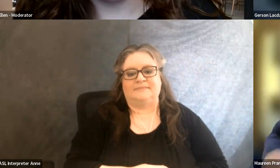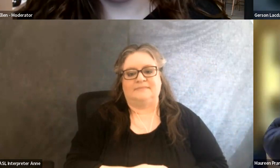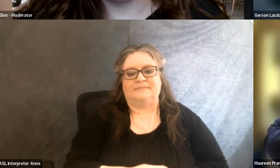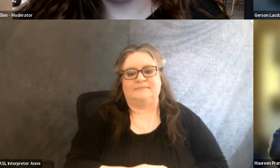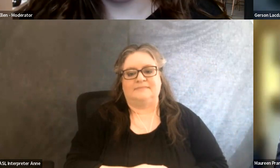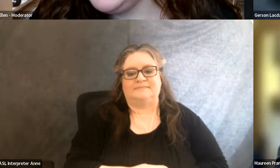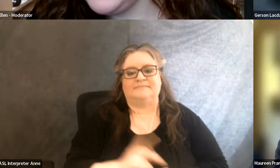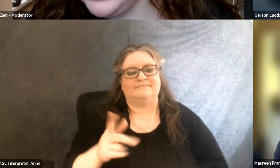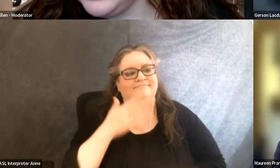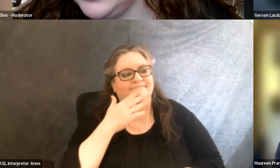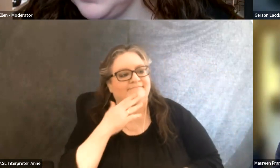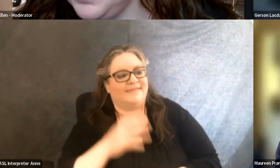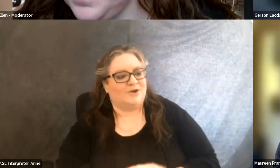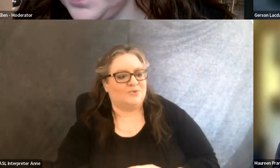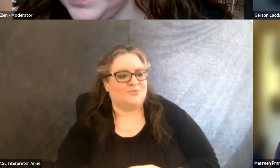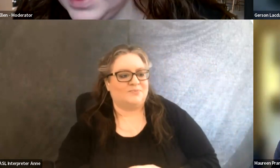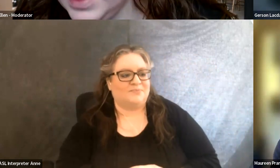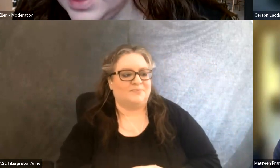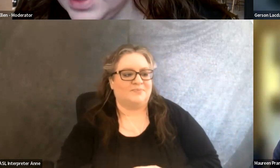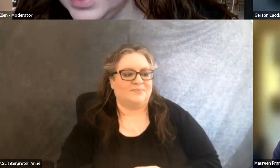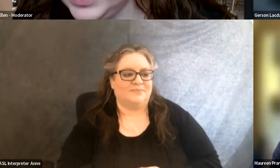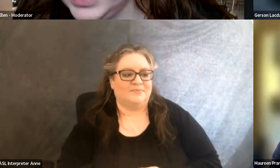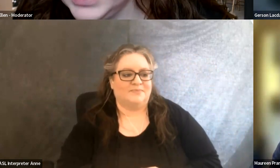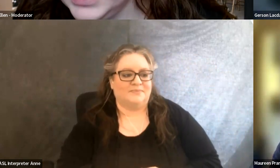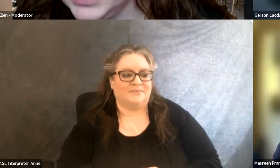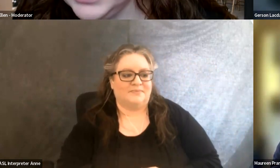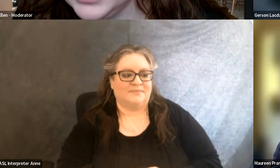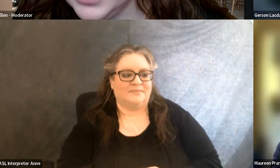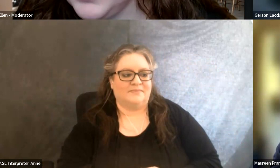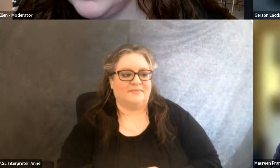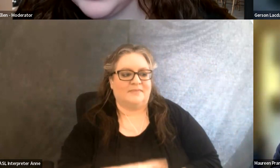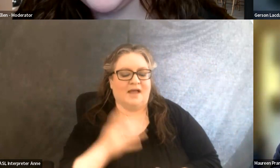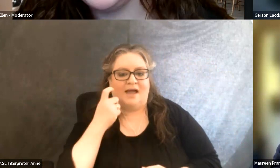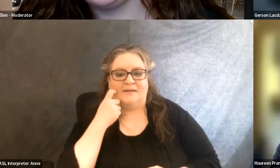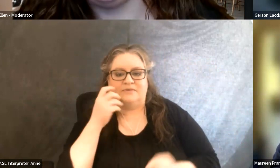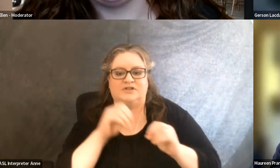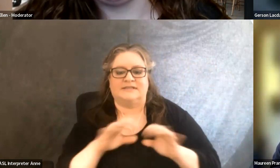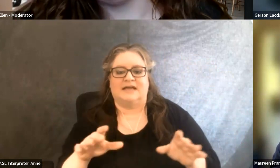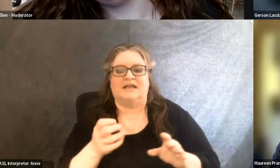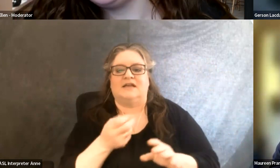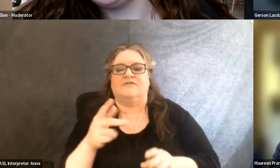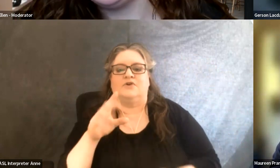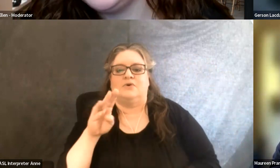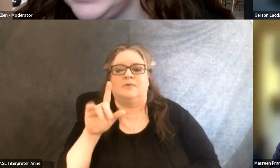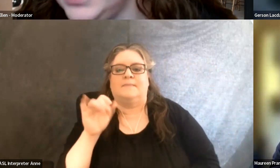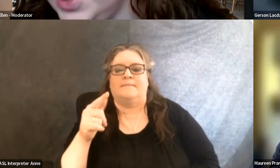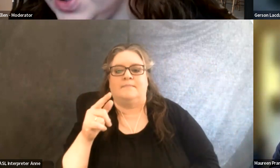Ellen: Thank you, Maureen. Just sending a couple of blog posts I found that are somewhat related